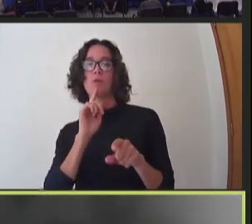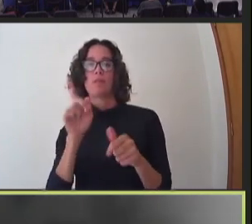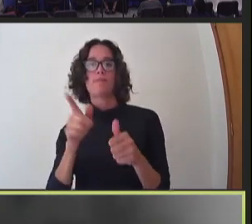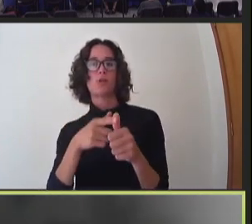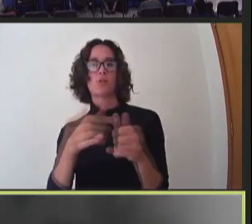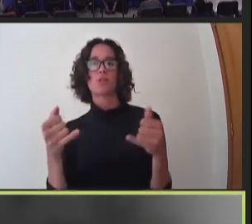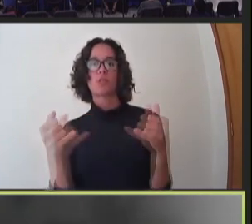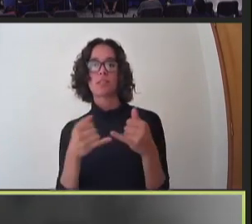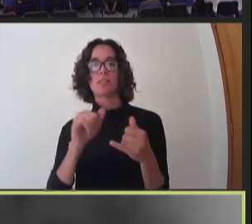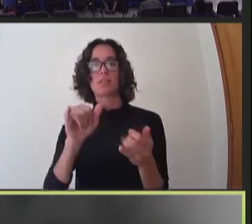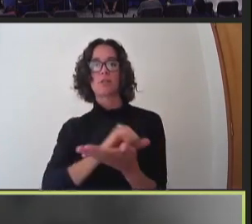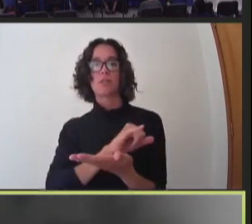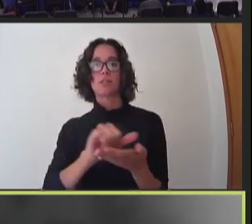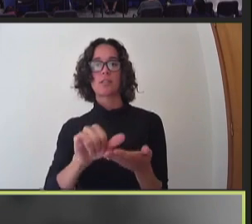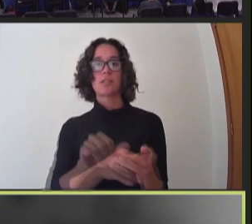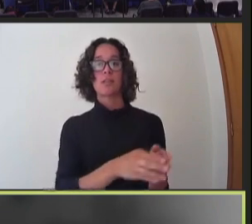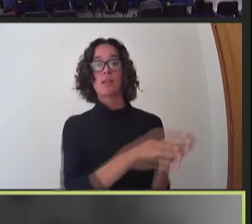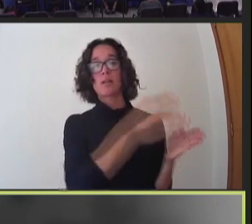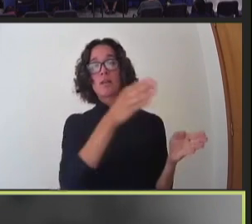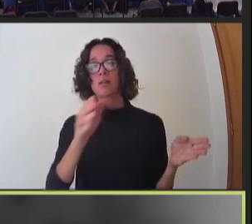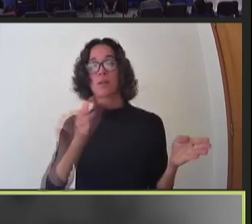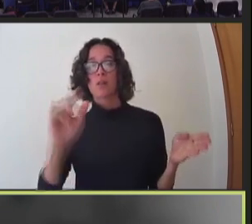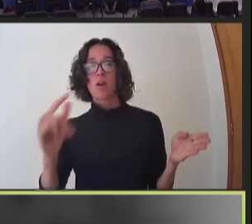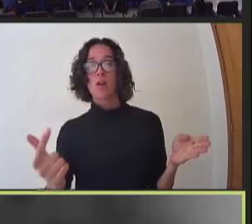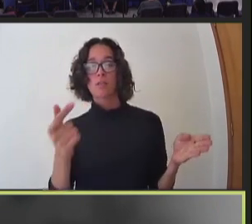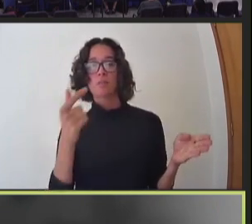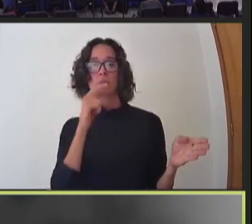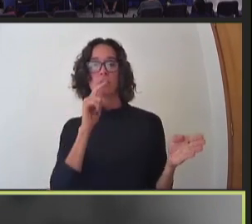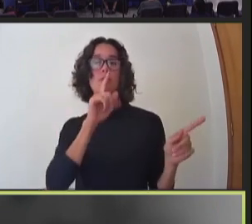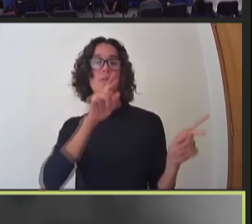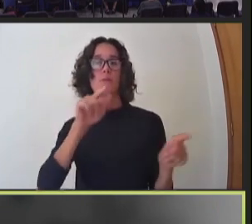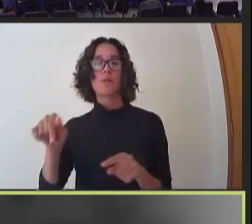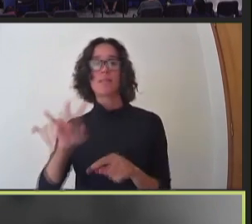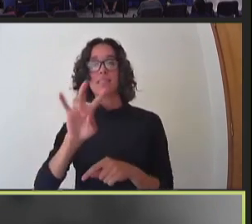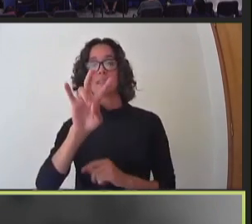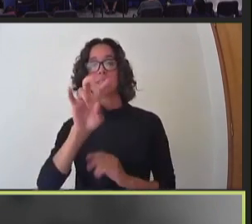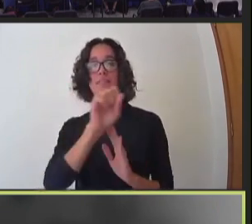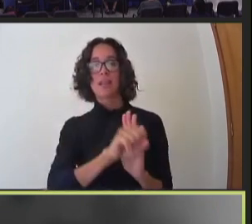By August, we were reporting to the seven states that you see in blue there. And actually,